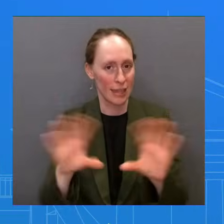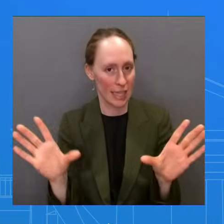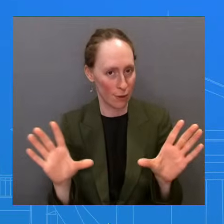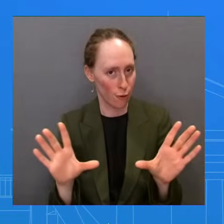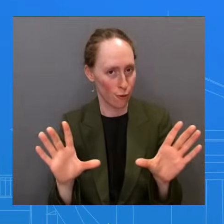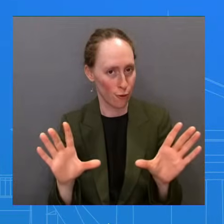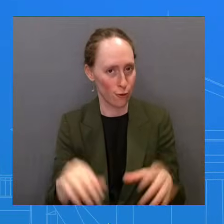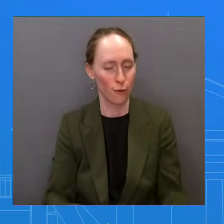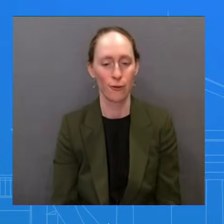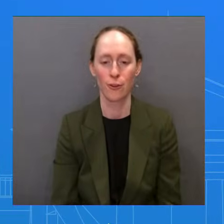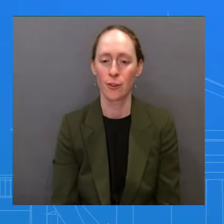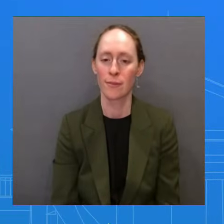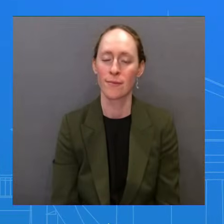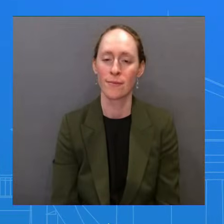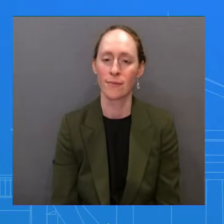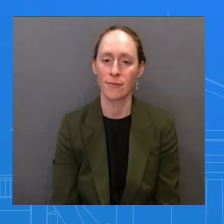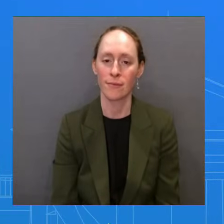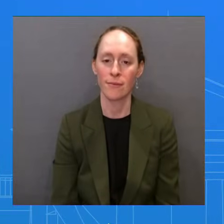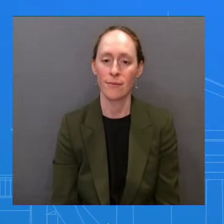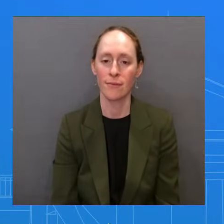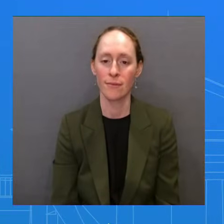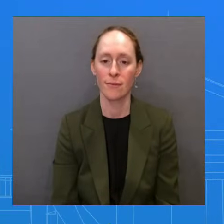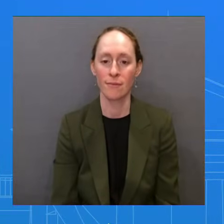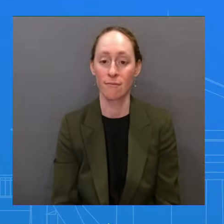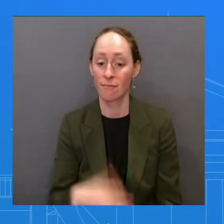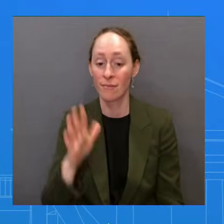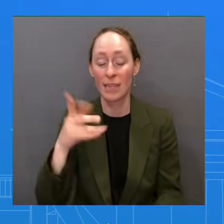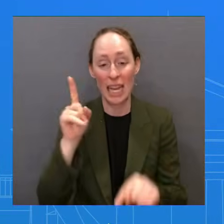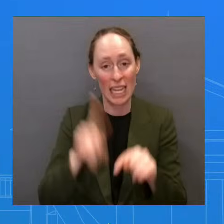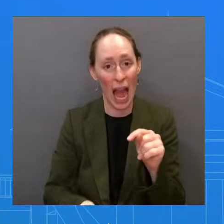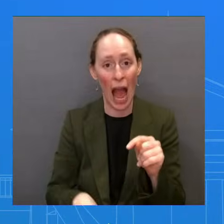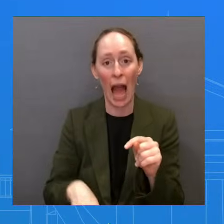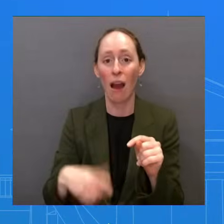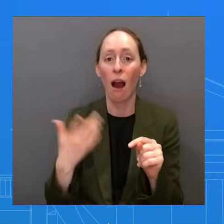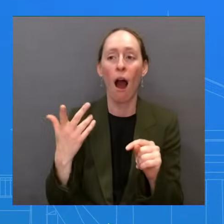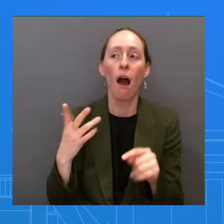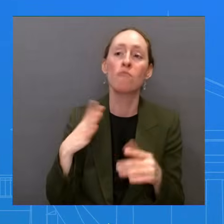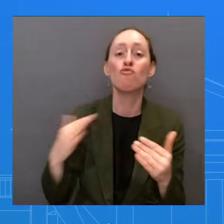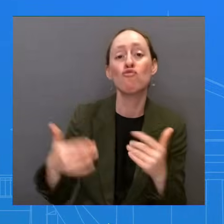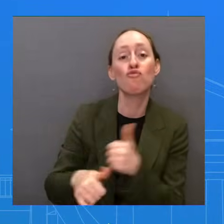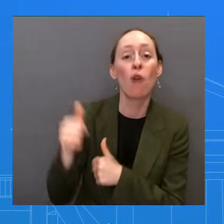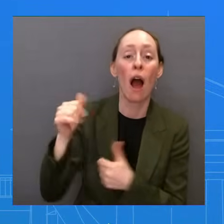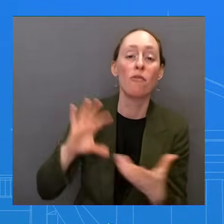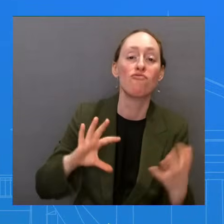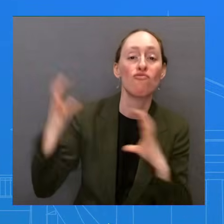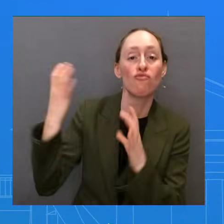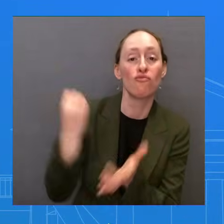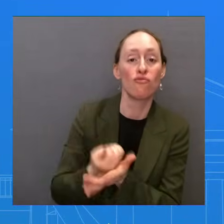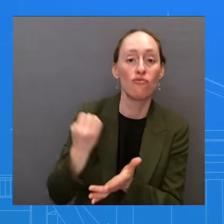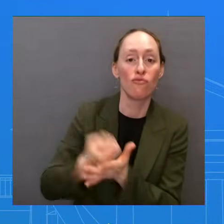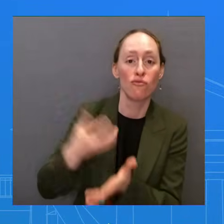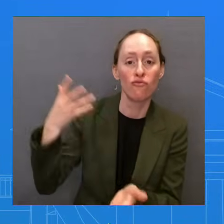it is their constitutional duty for Congress to do this. It is their constitutional duty to the American people